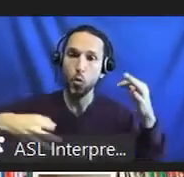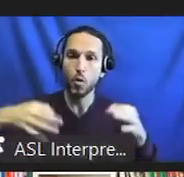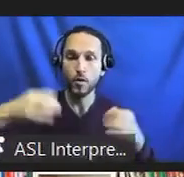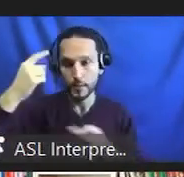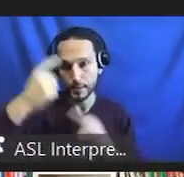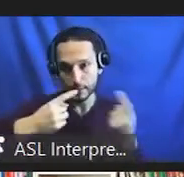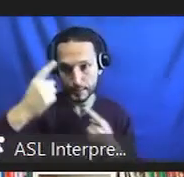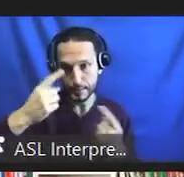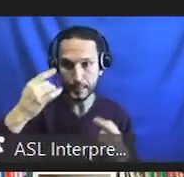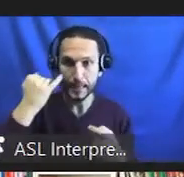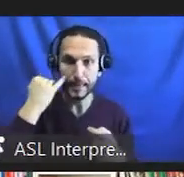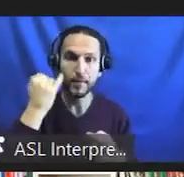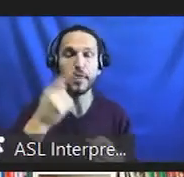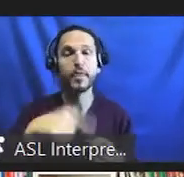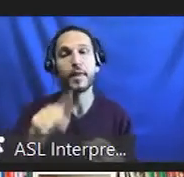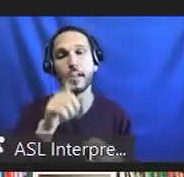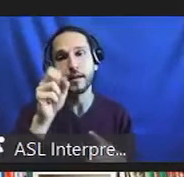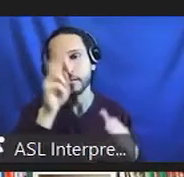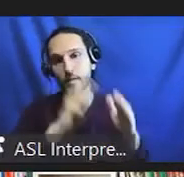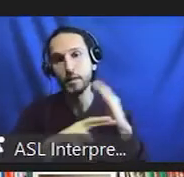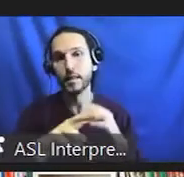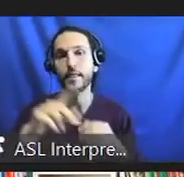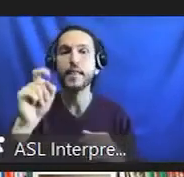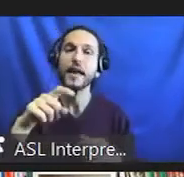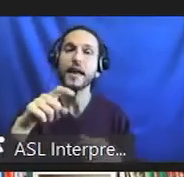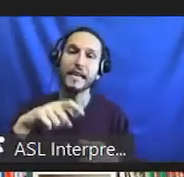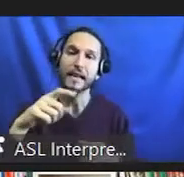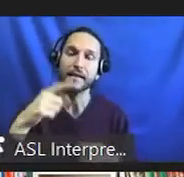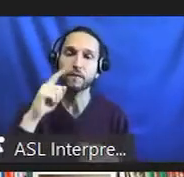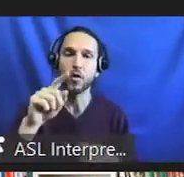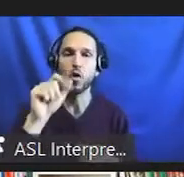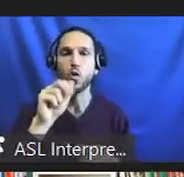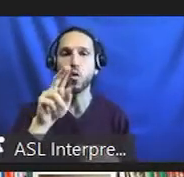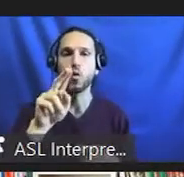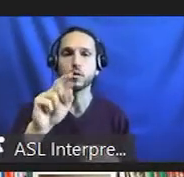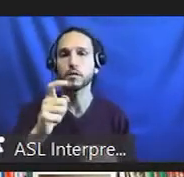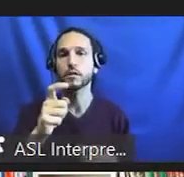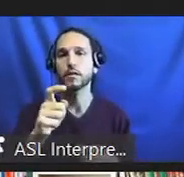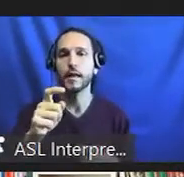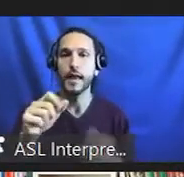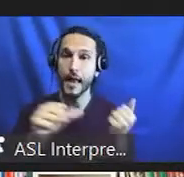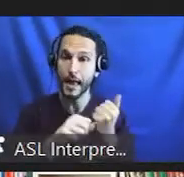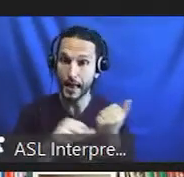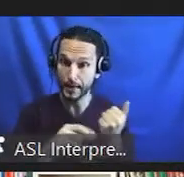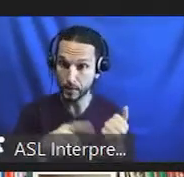could have anticipated the need for an auxiliary aid. Did you know about it?